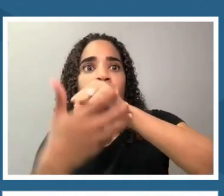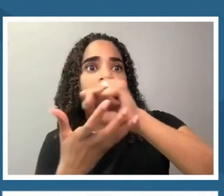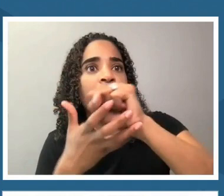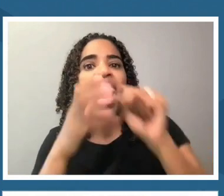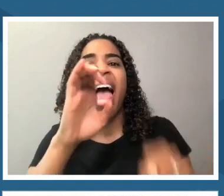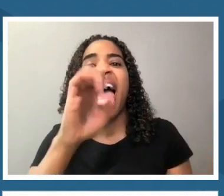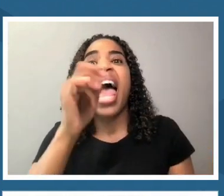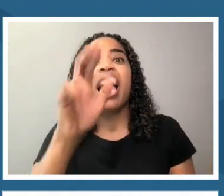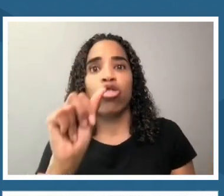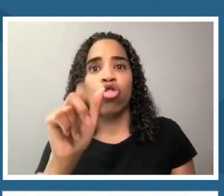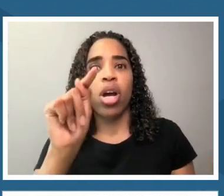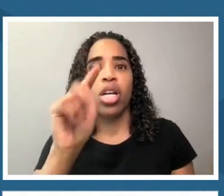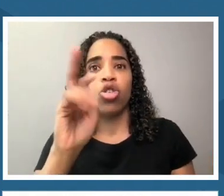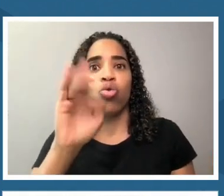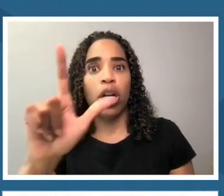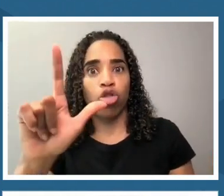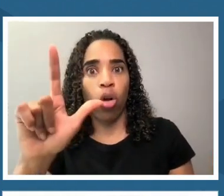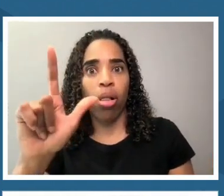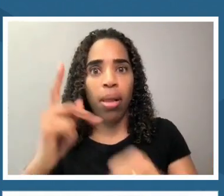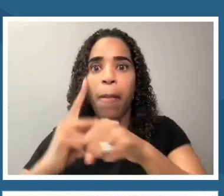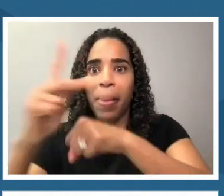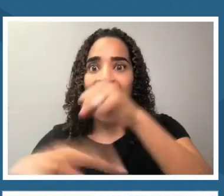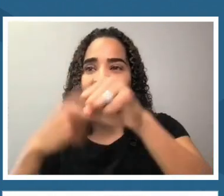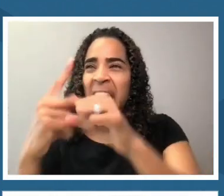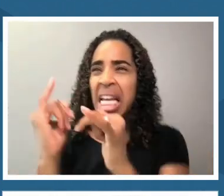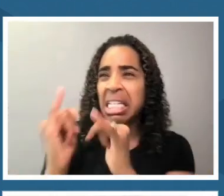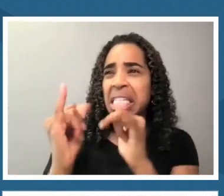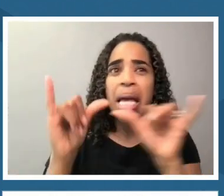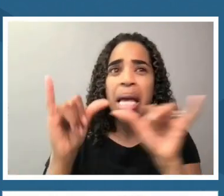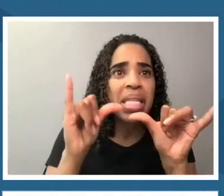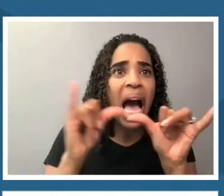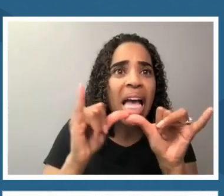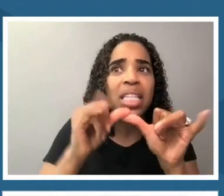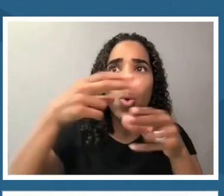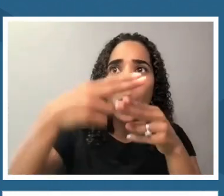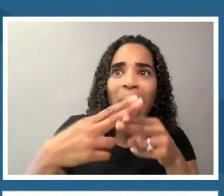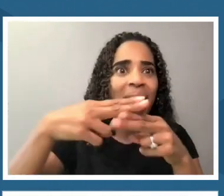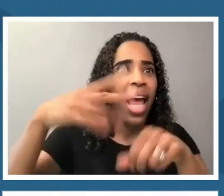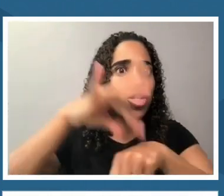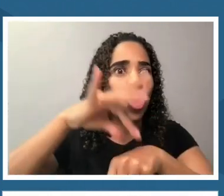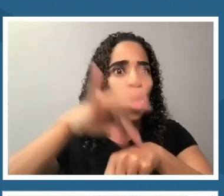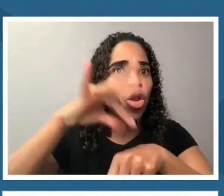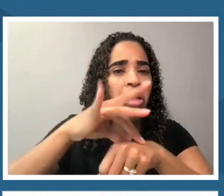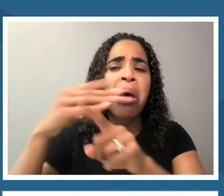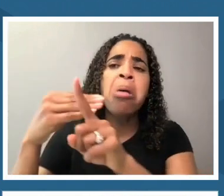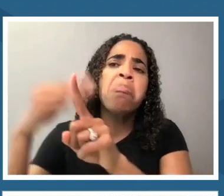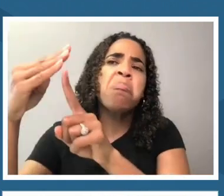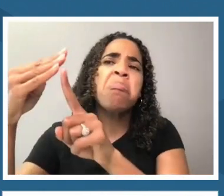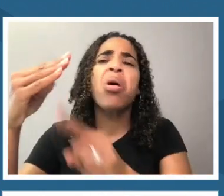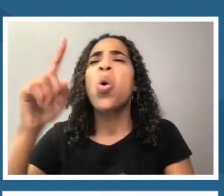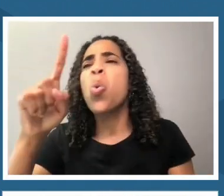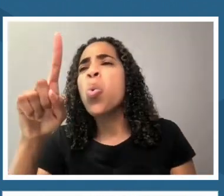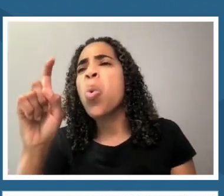size and the same weight that's earth it's a little bit hotter it has a